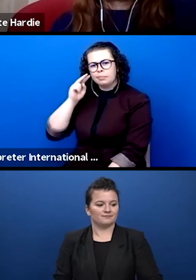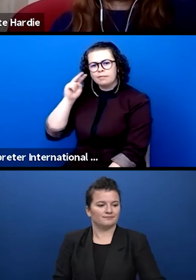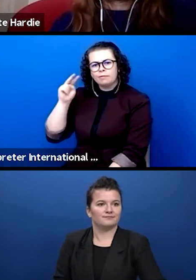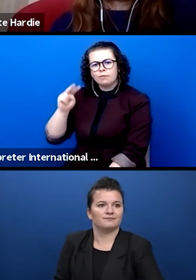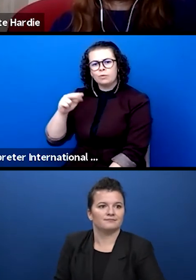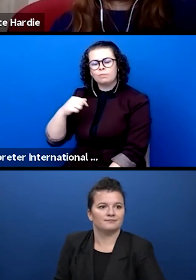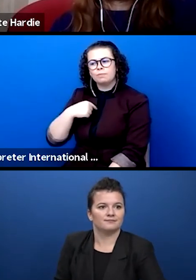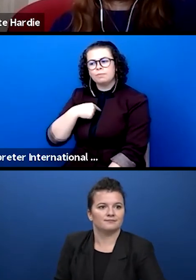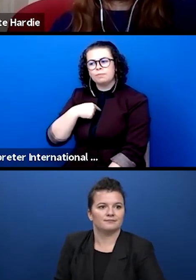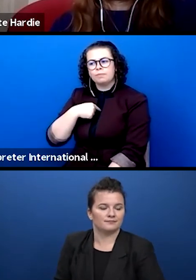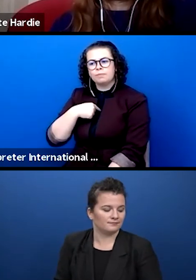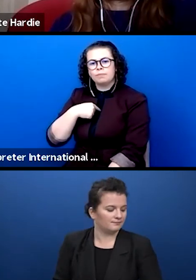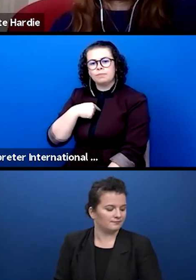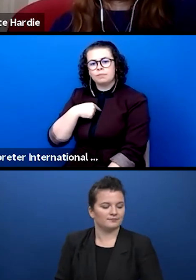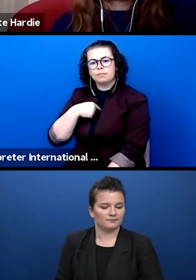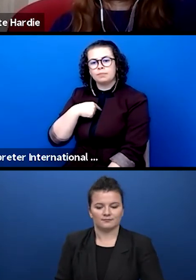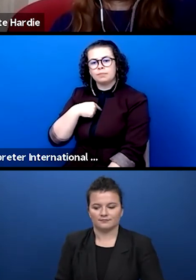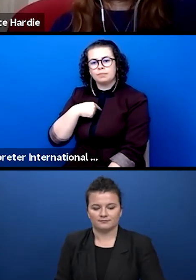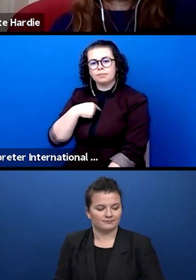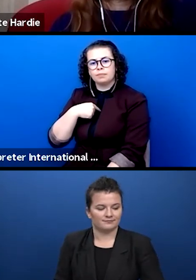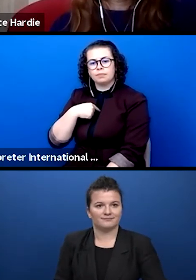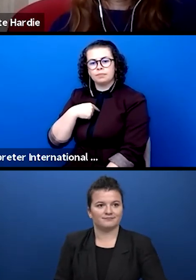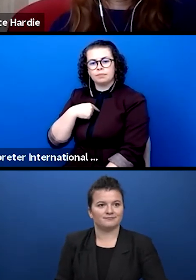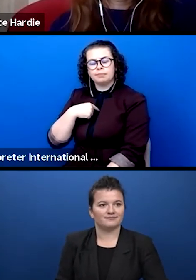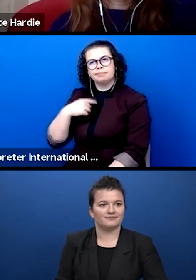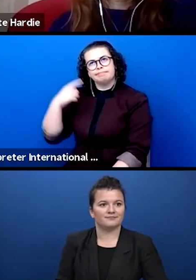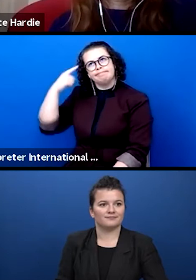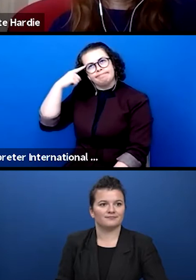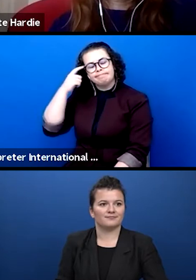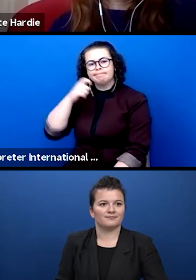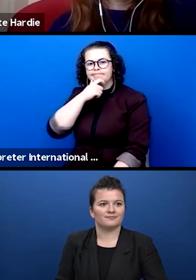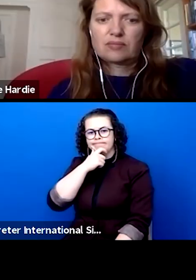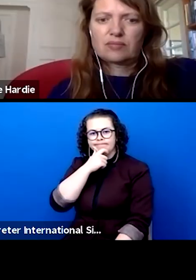and in like institutionally not just like in the youth part of the theatere. Because you know,